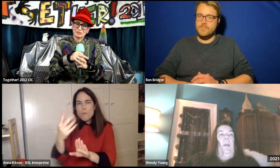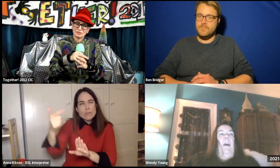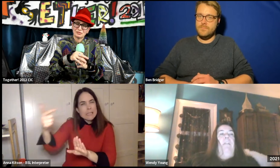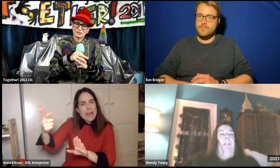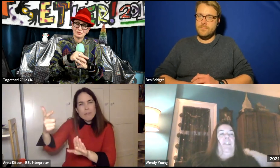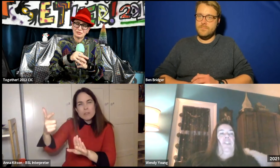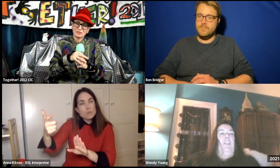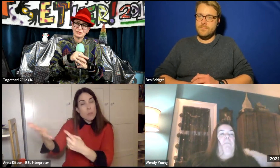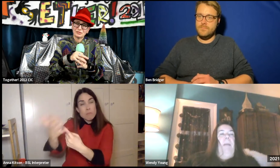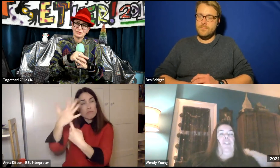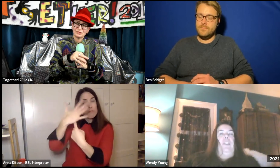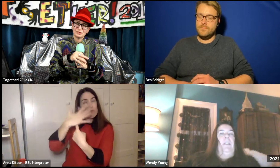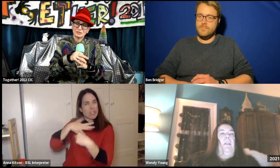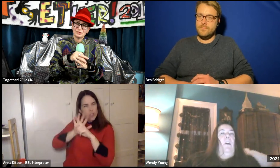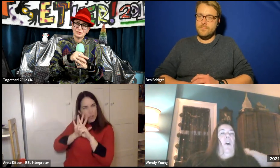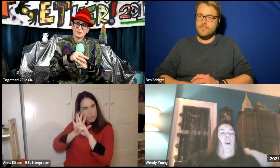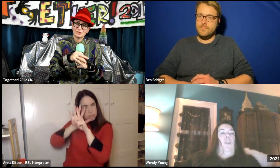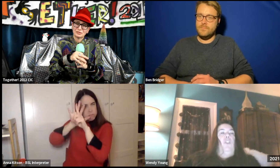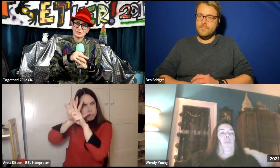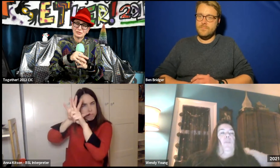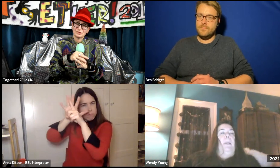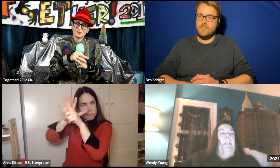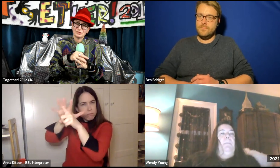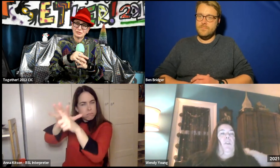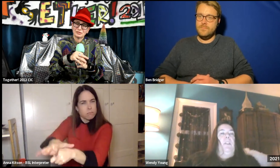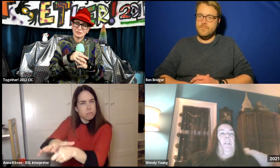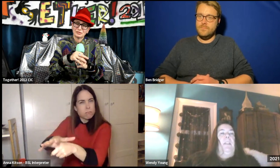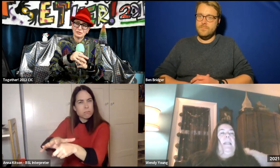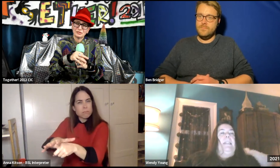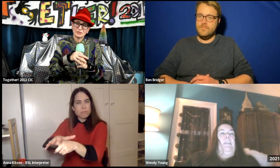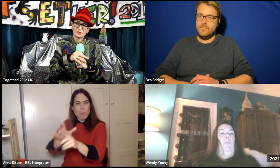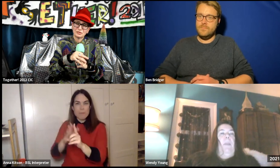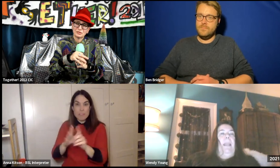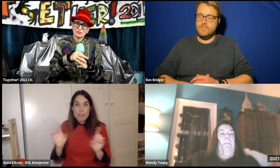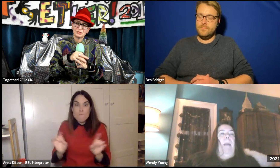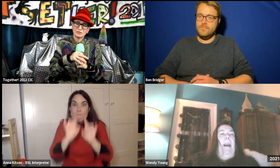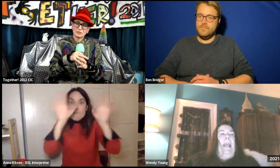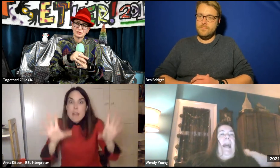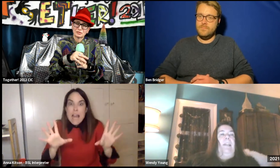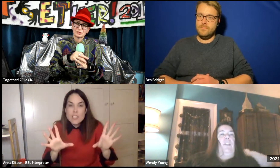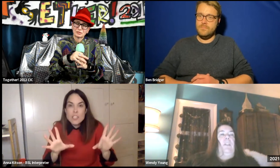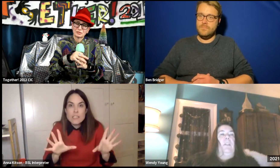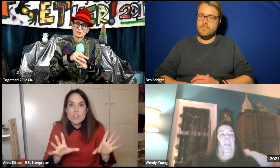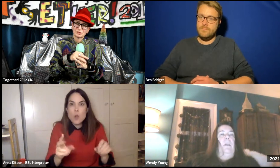flashes of magic on 220 buses, rake my ashes.